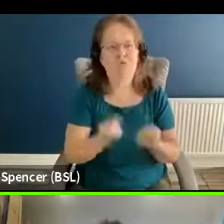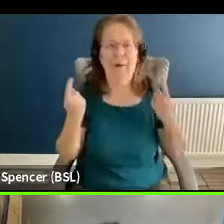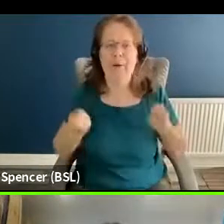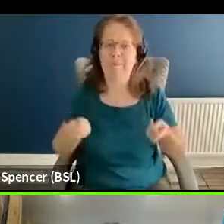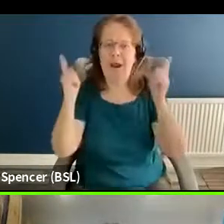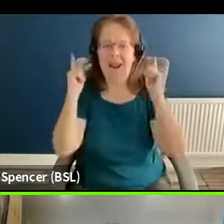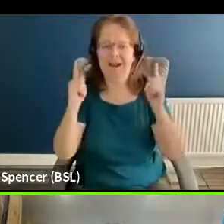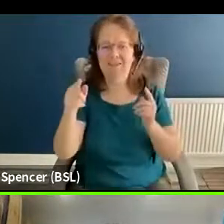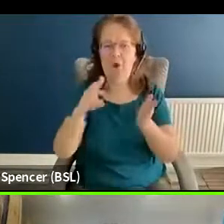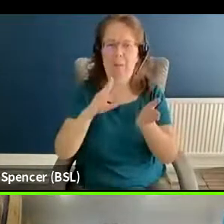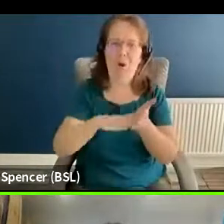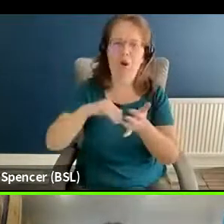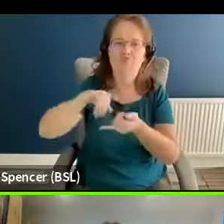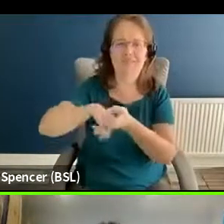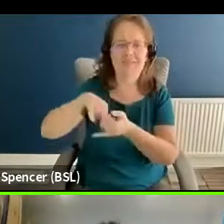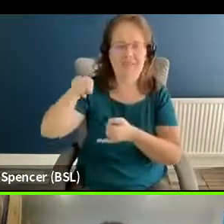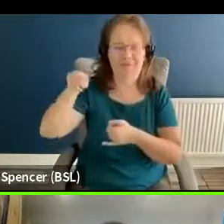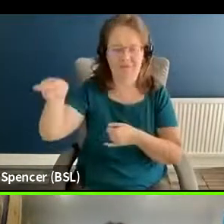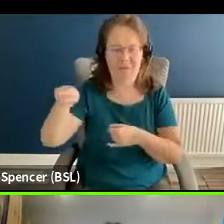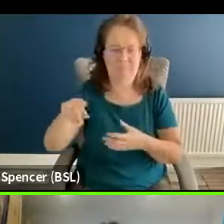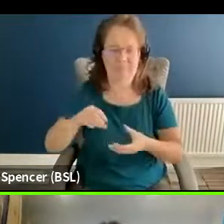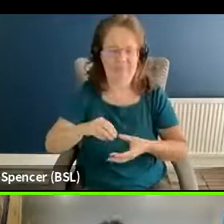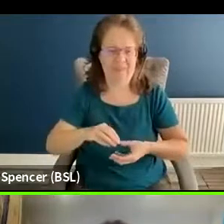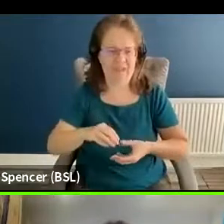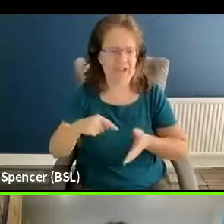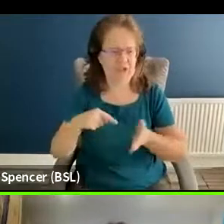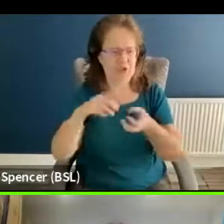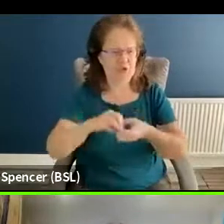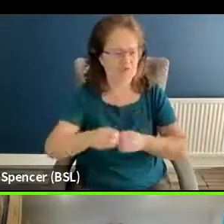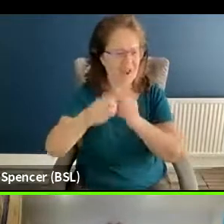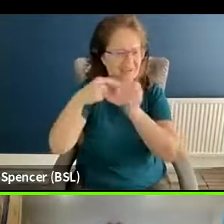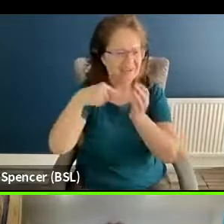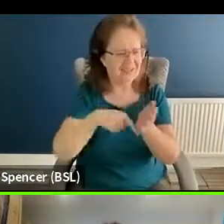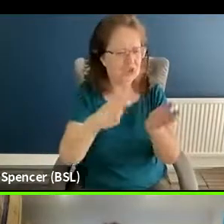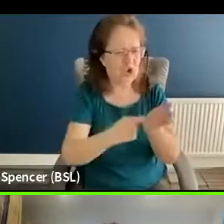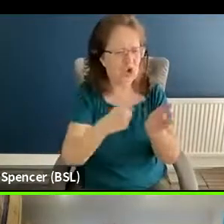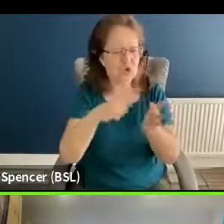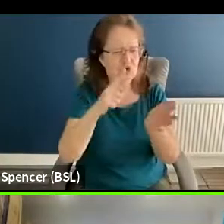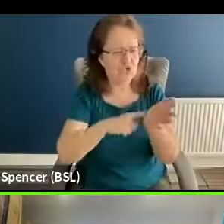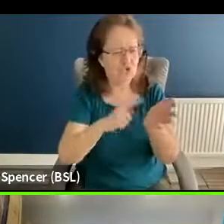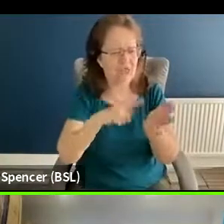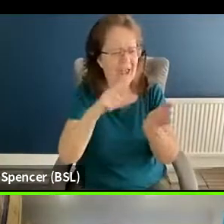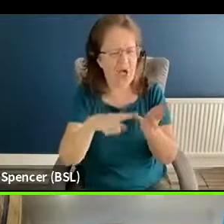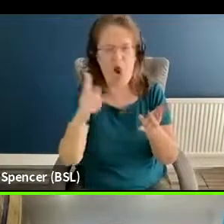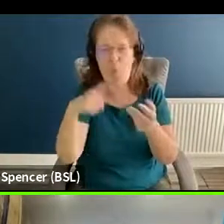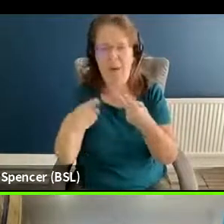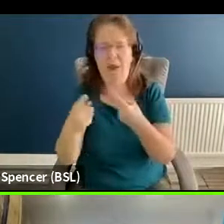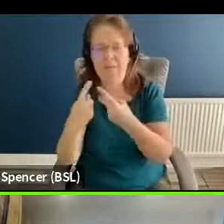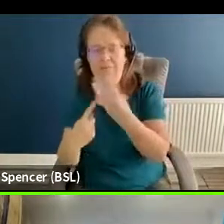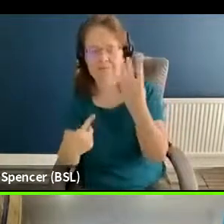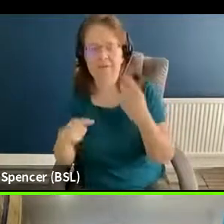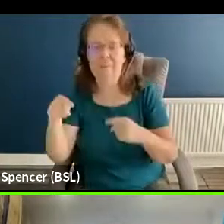Microsoft he created Trello and various other things. He wrote a really good blog